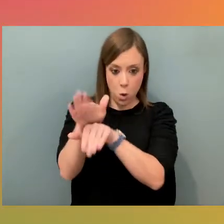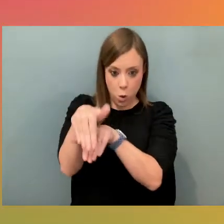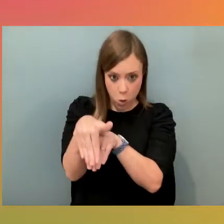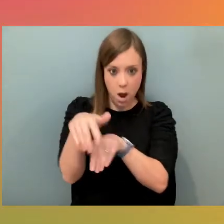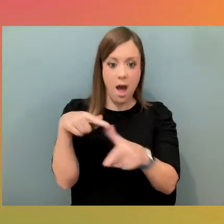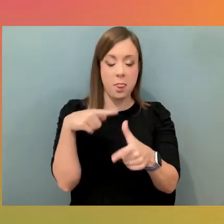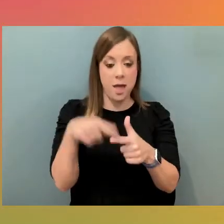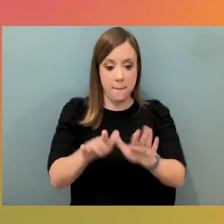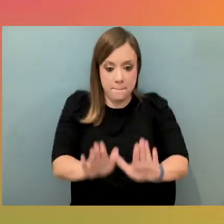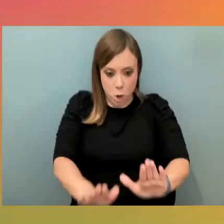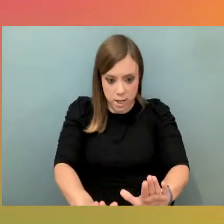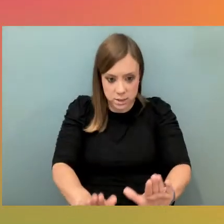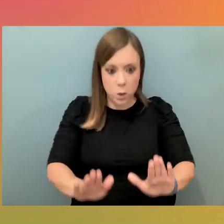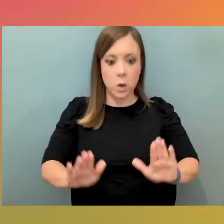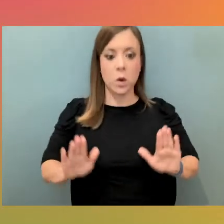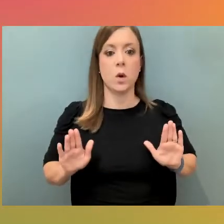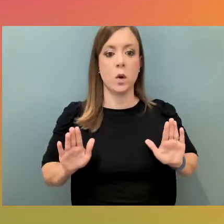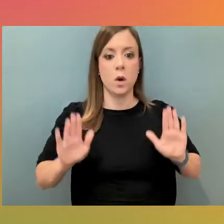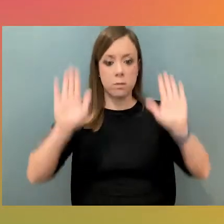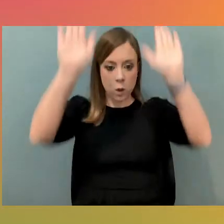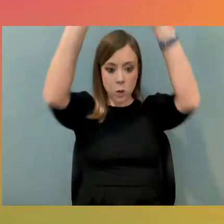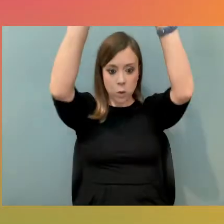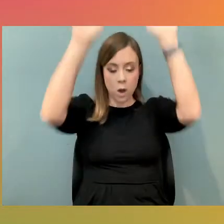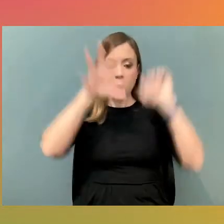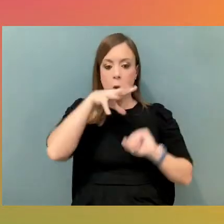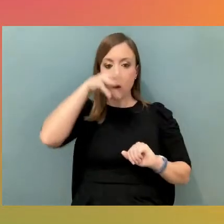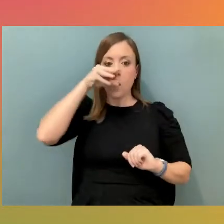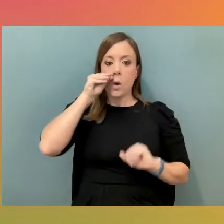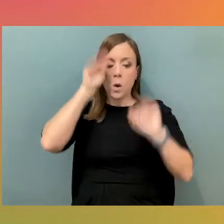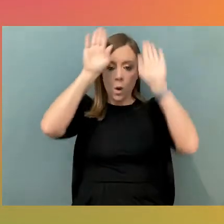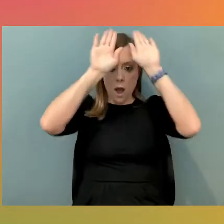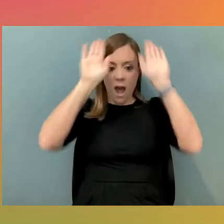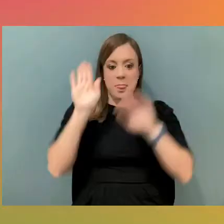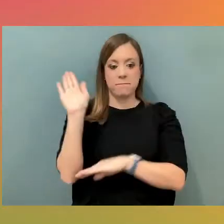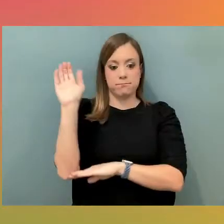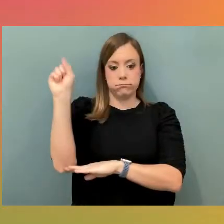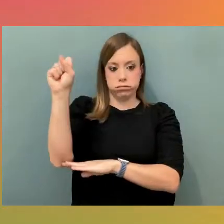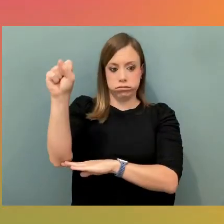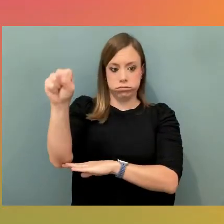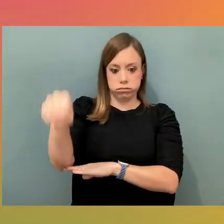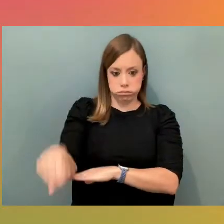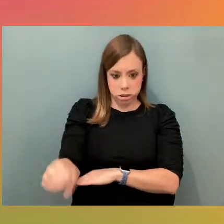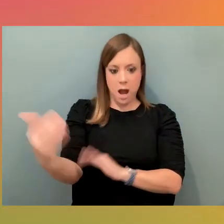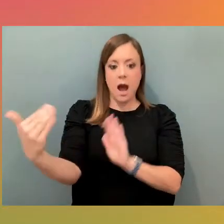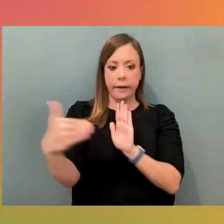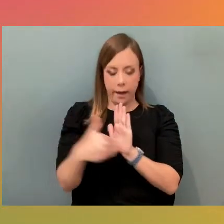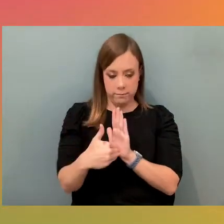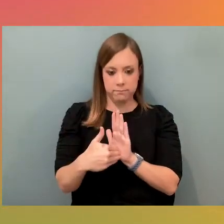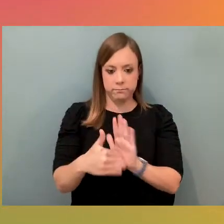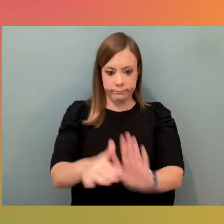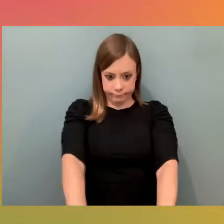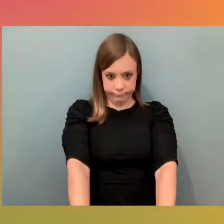EXHALE FOLD INTO YOUR LEGS. AND THEN PRESS THE FLOOR AWAY